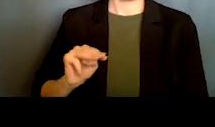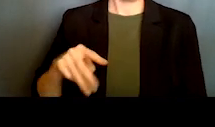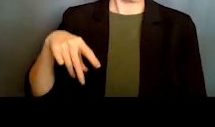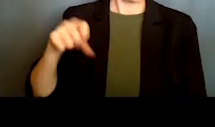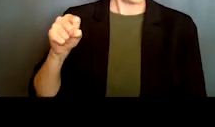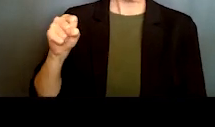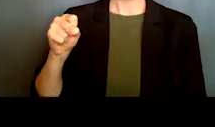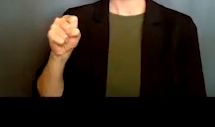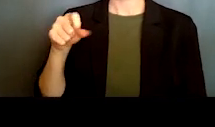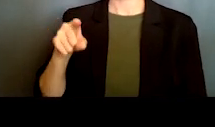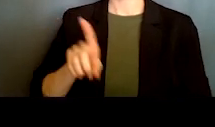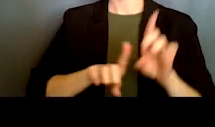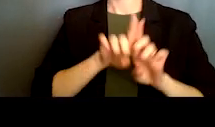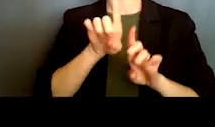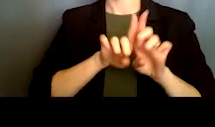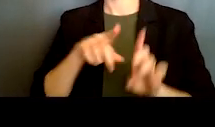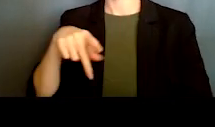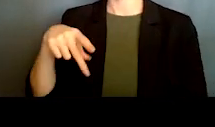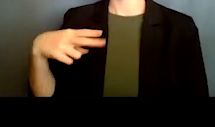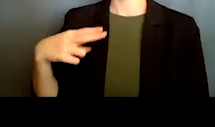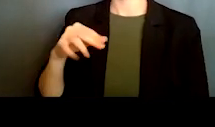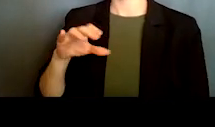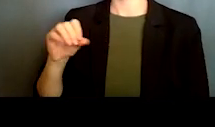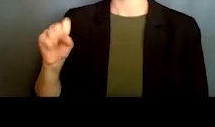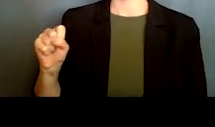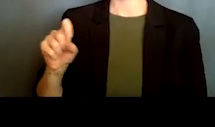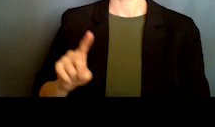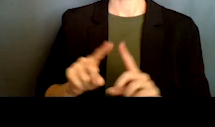it's astronomy and physics, but it's also with geo because there's